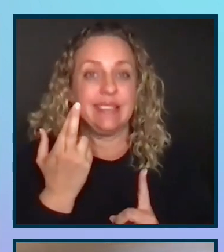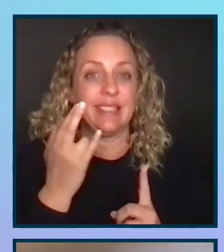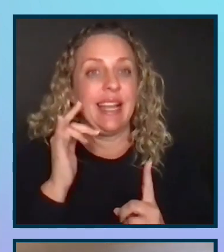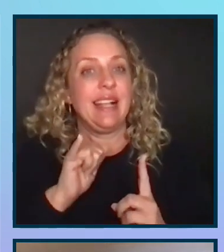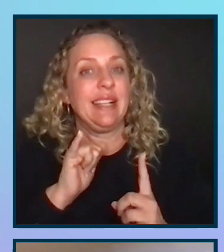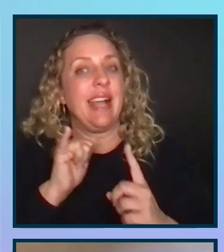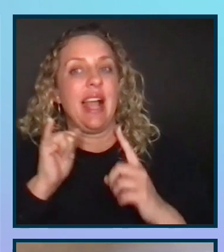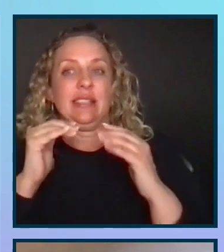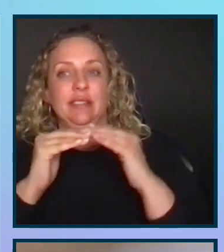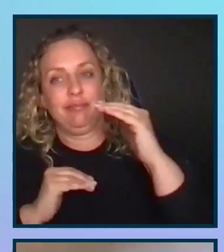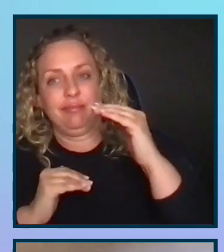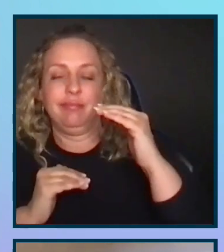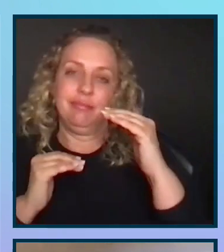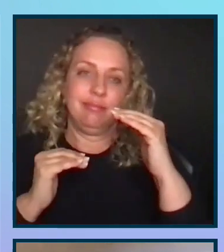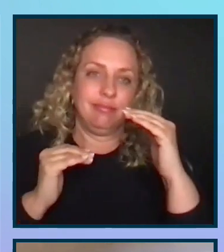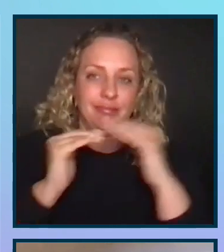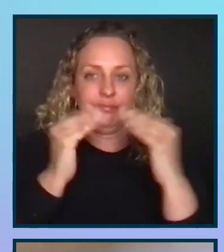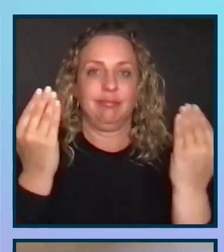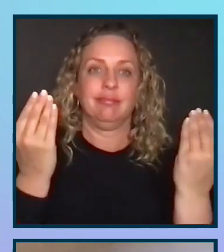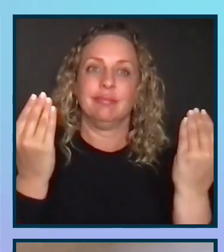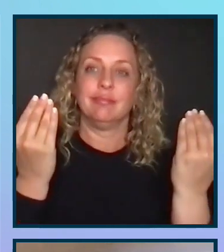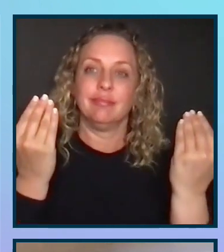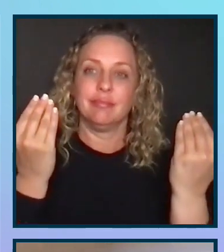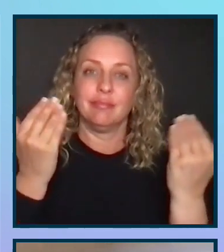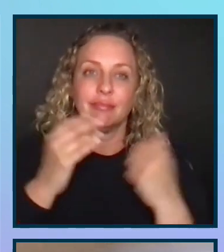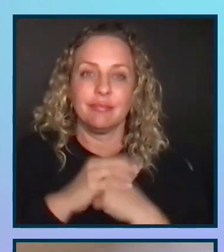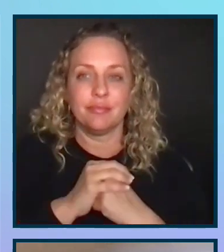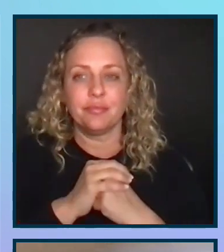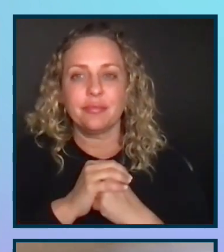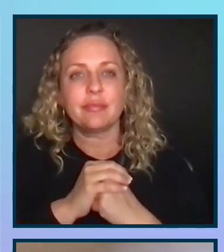Examine Universal Design, Universal Design for Learning,